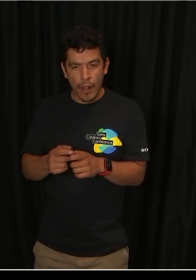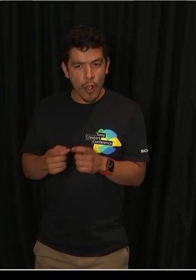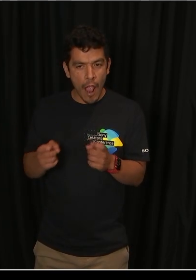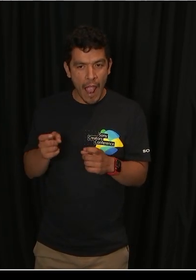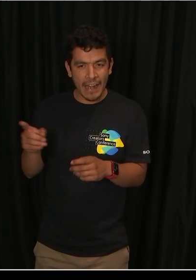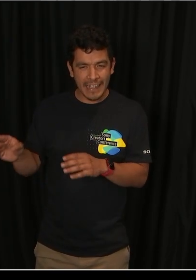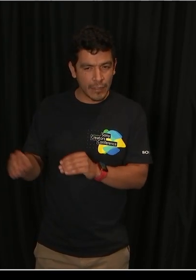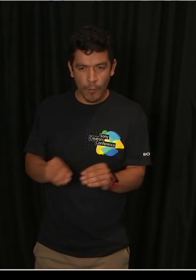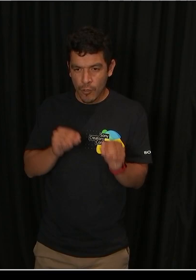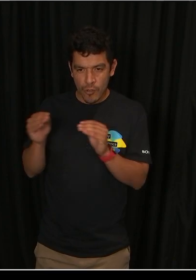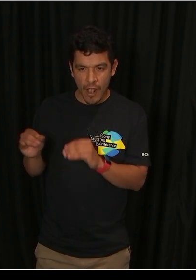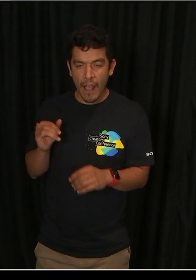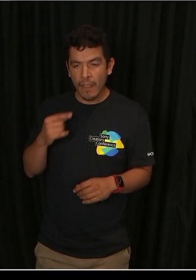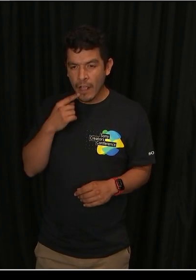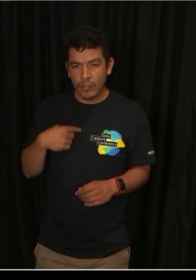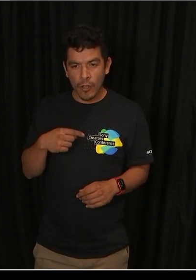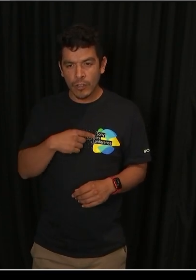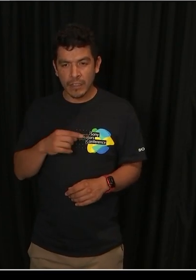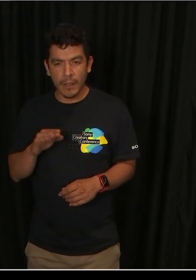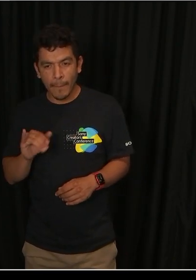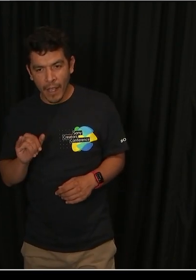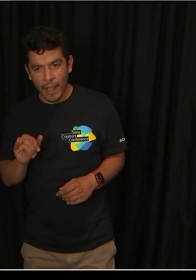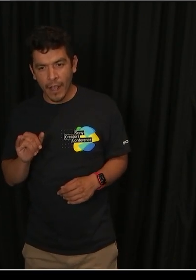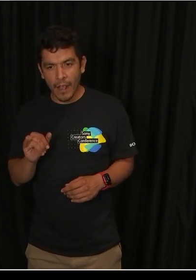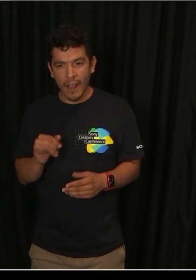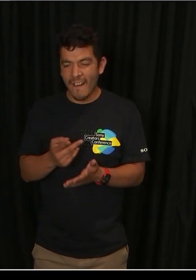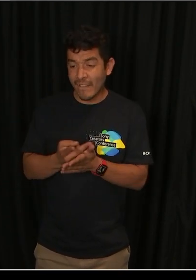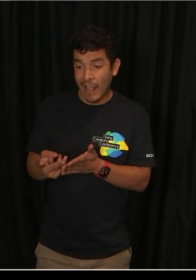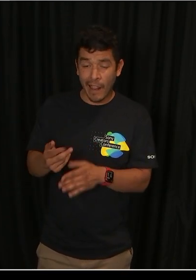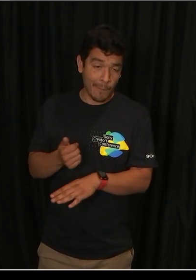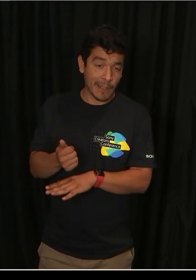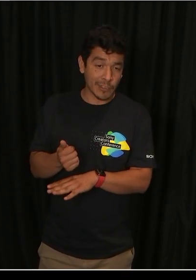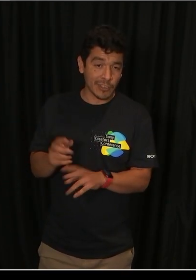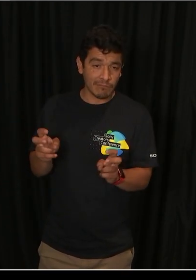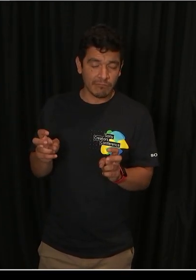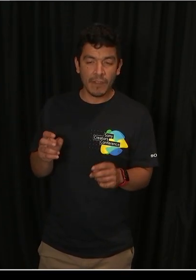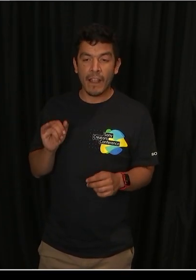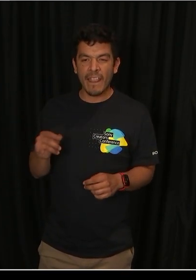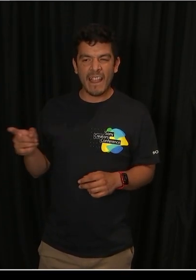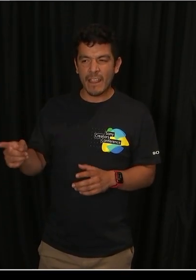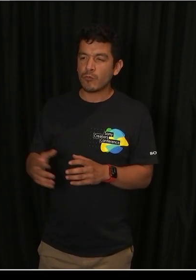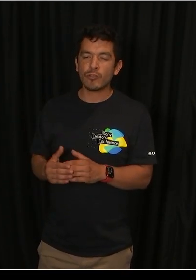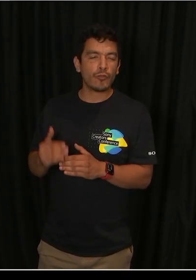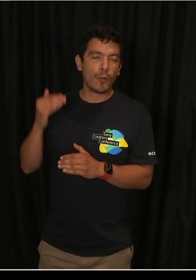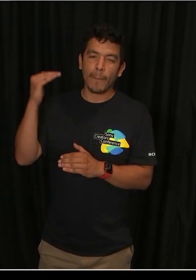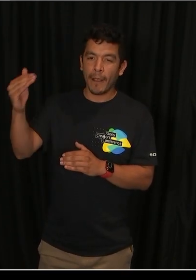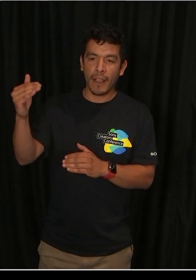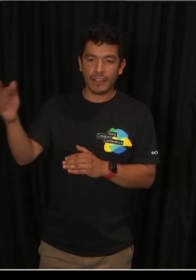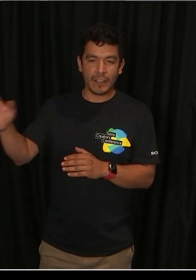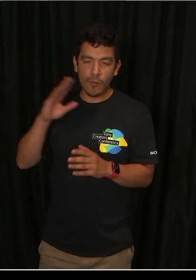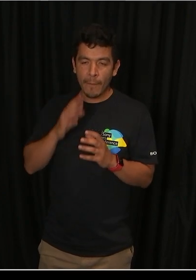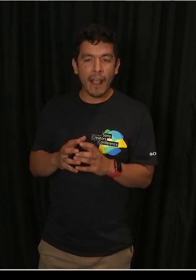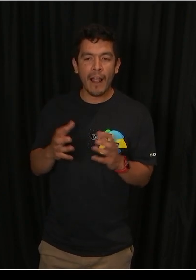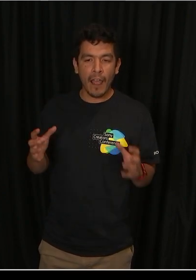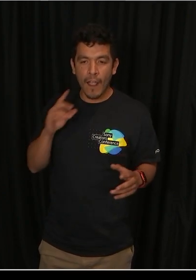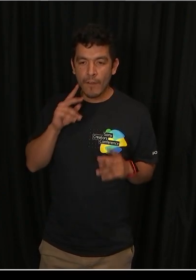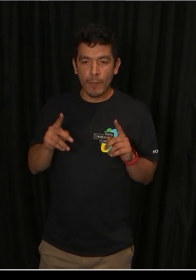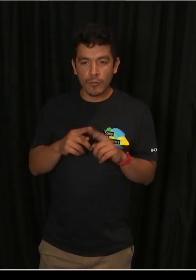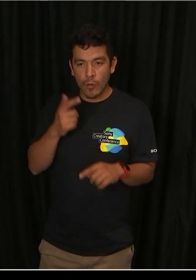This told us, you know, by failure basically, that this was too much. This is going to be a lot for people to watch in any scene.